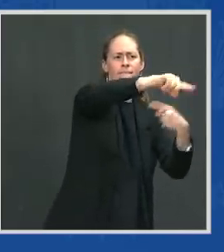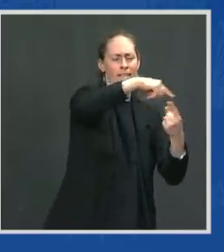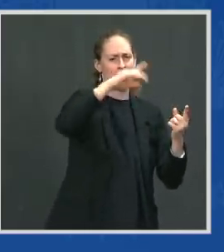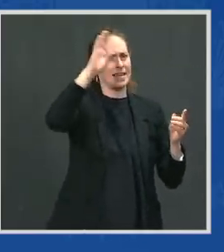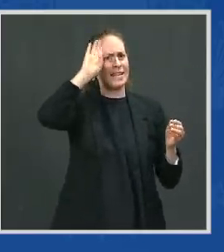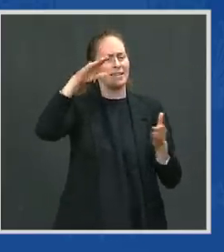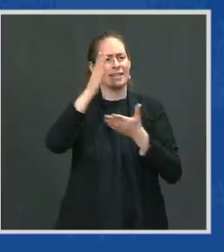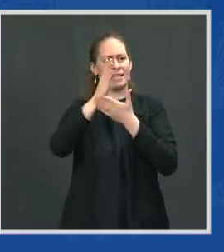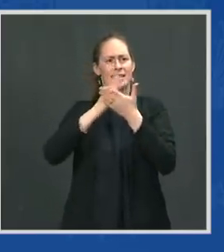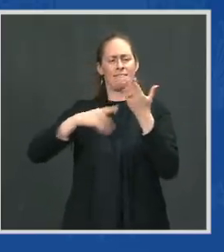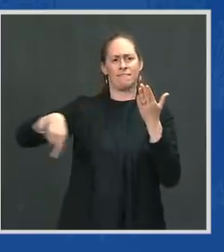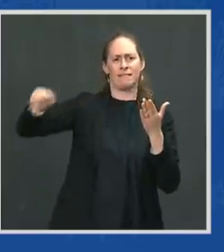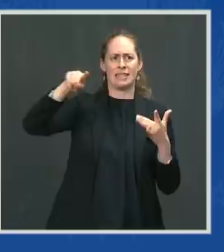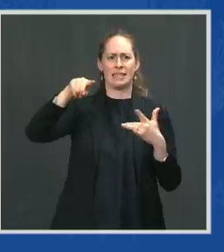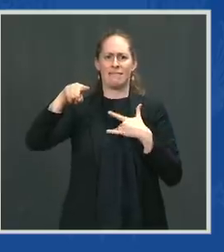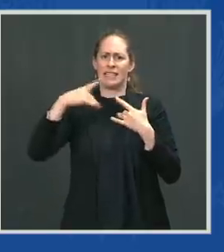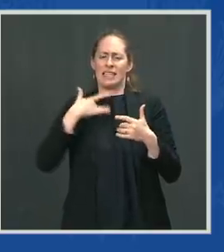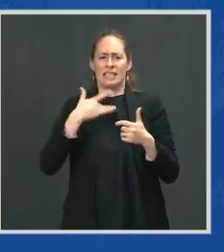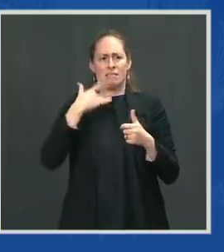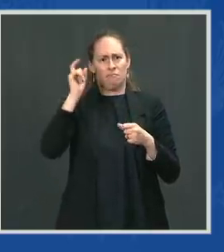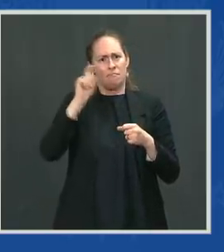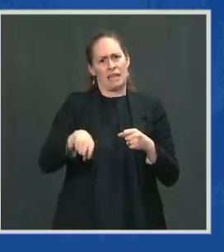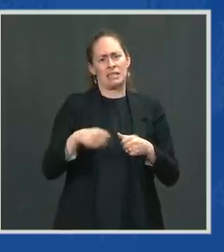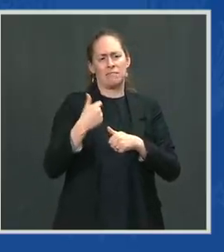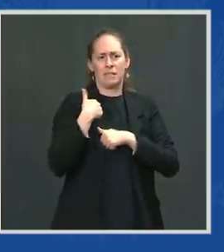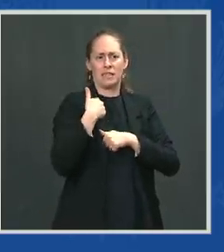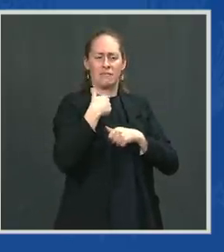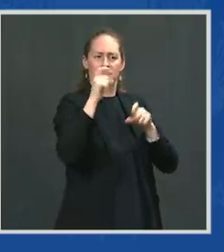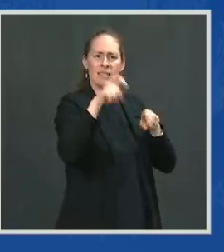without a robust U.S. military presence to stand as leverage.